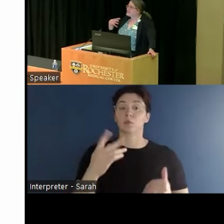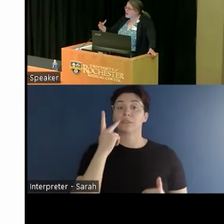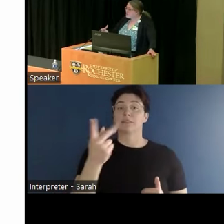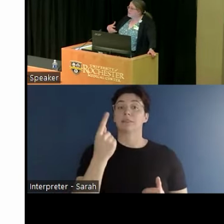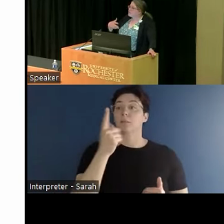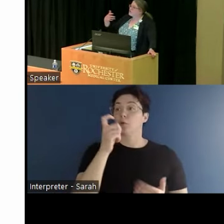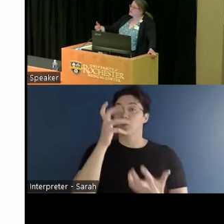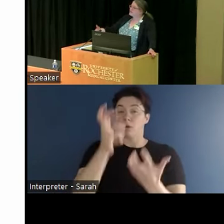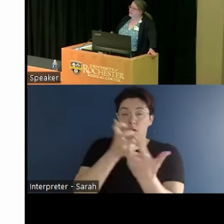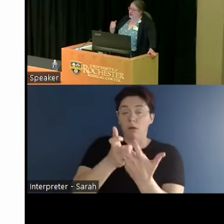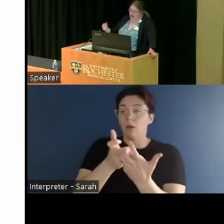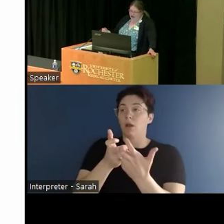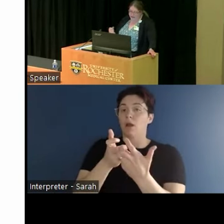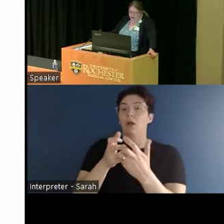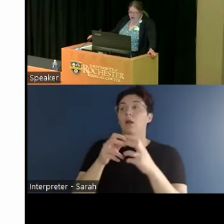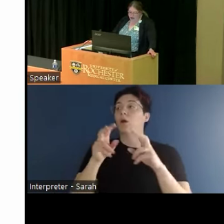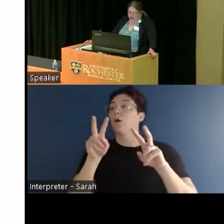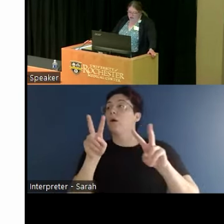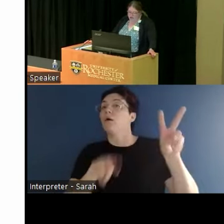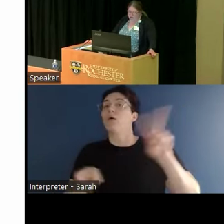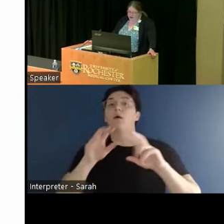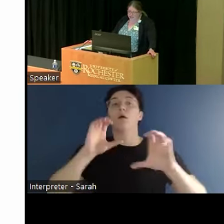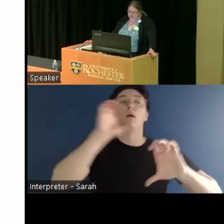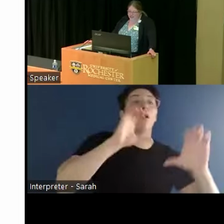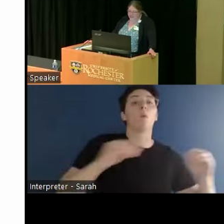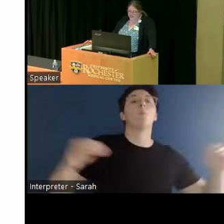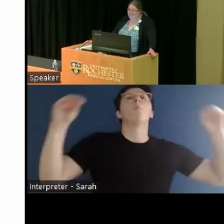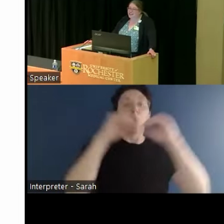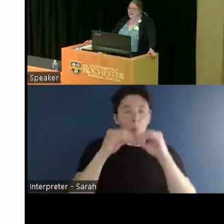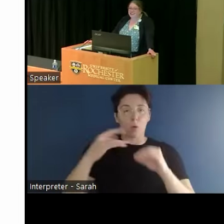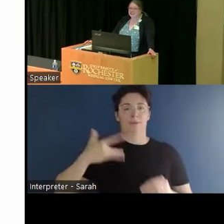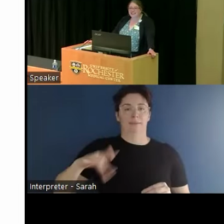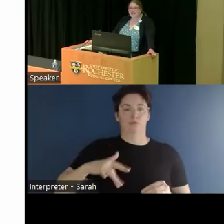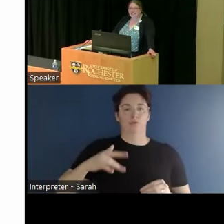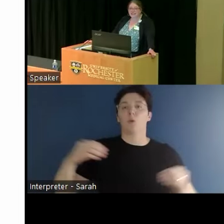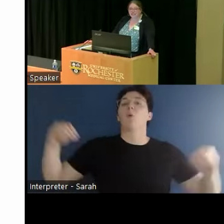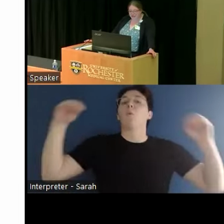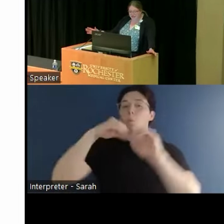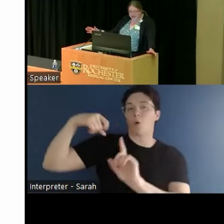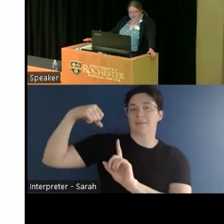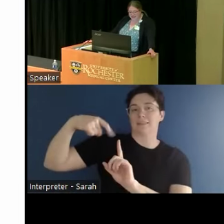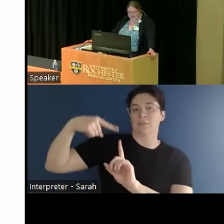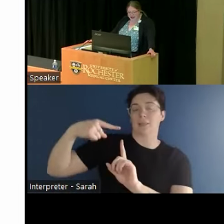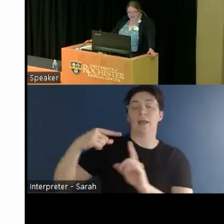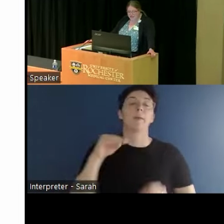out more stimuli or more sensation so that could look like an individual humming to themselves